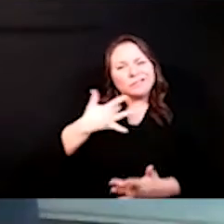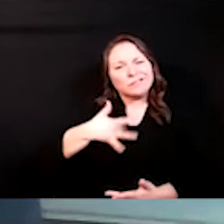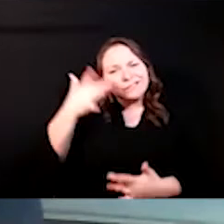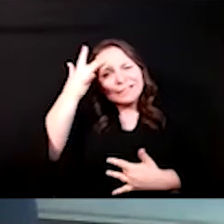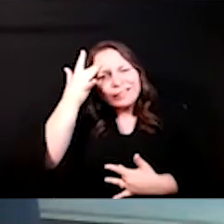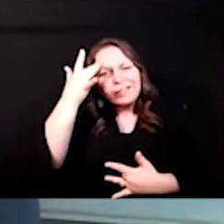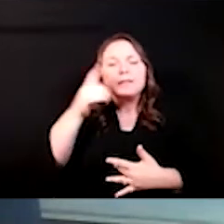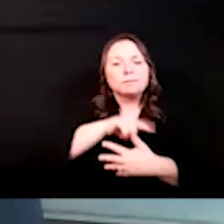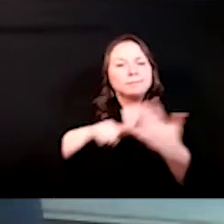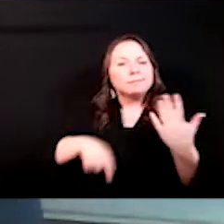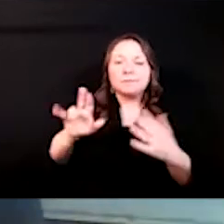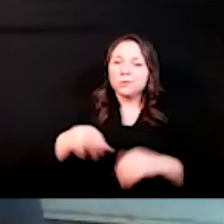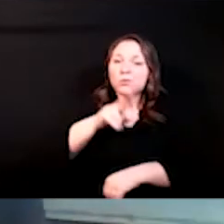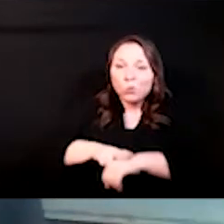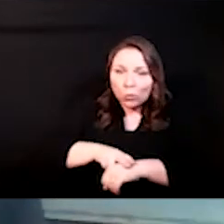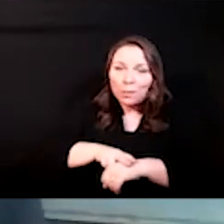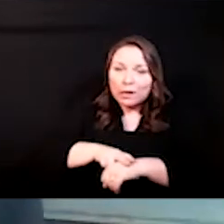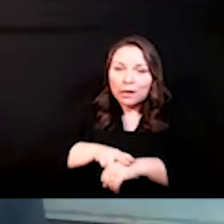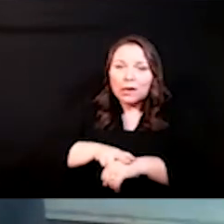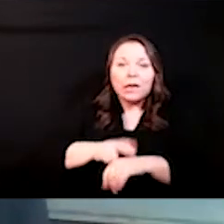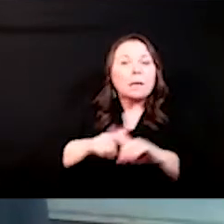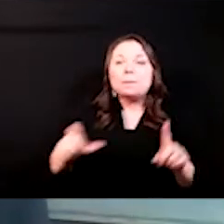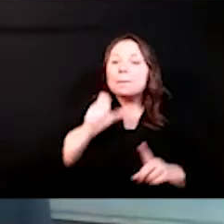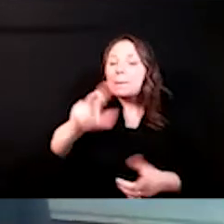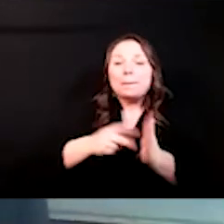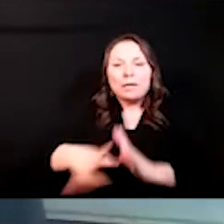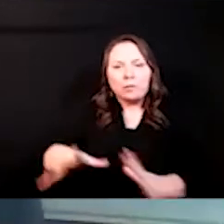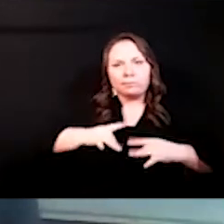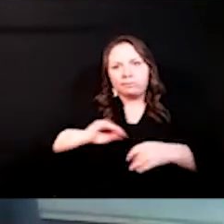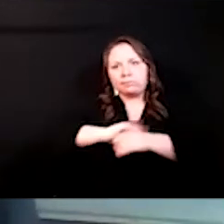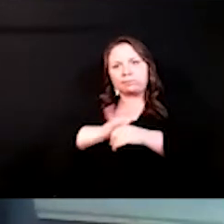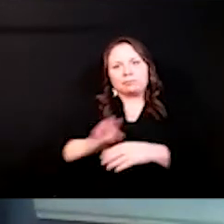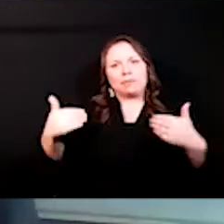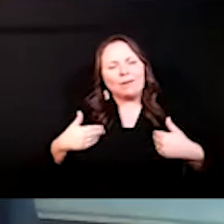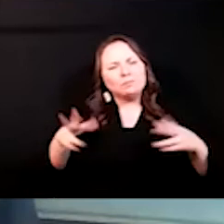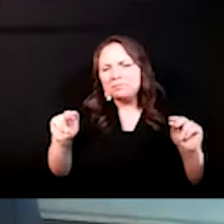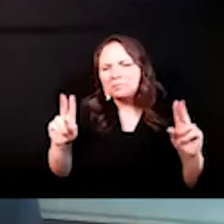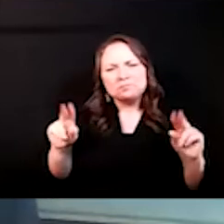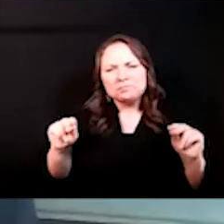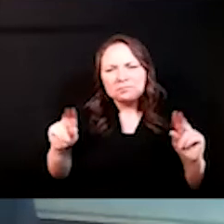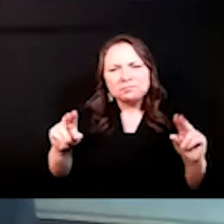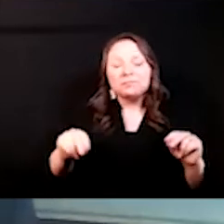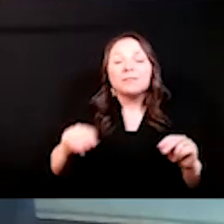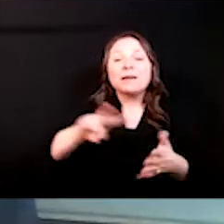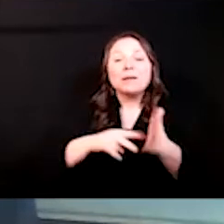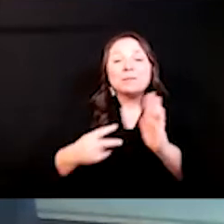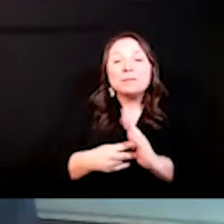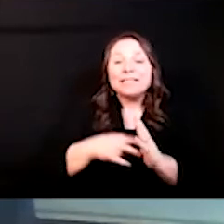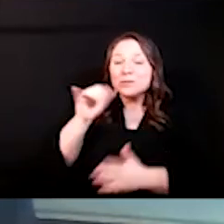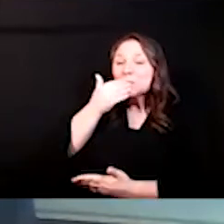FEELING WELL, BUT THESE SIDE EFFECTS NOT ONLY ARE THEY VERY COMMON, THEY DON'T MEAN THAT YOU HAVE GOTTEN COVID-19 BECAUSE YOU GOT THE VACCINE. IT ACTUALLY IS GOOD NEWS